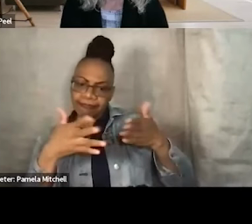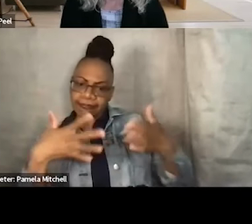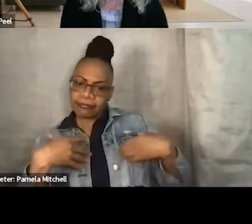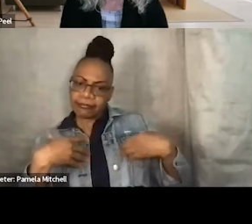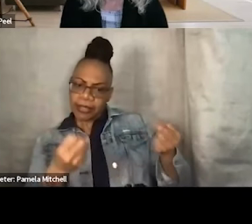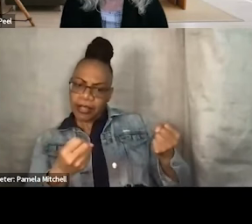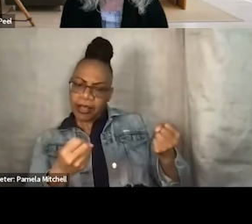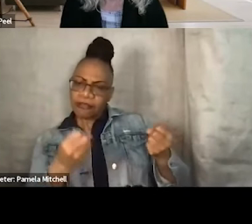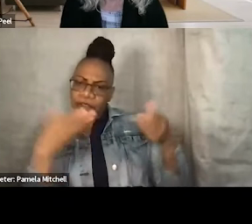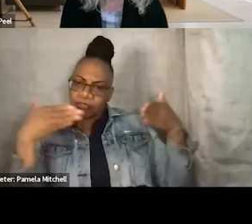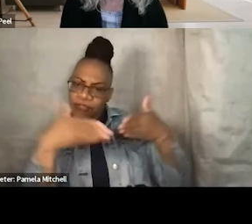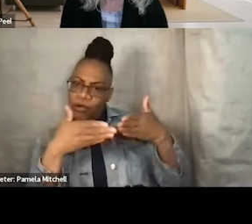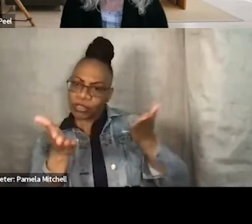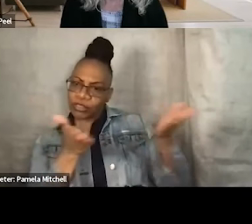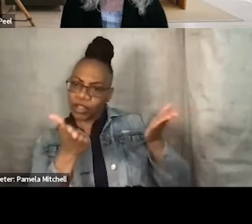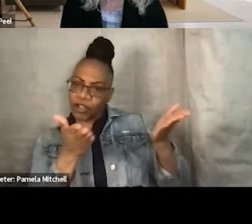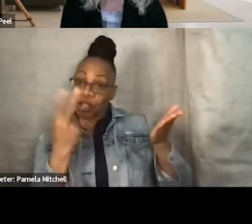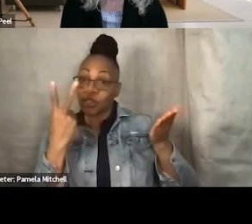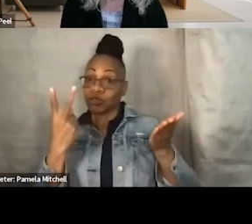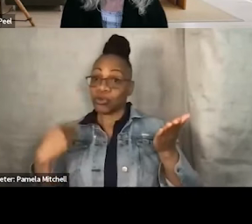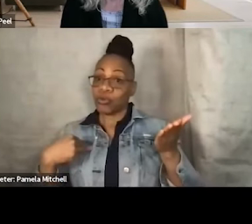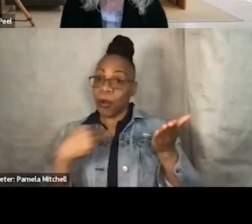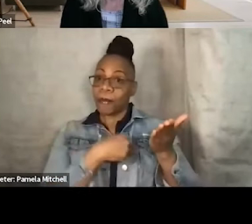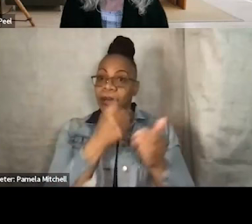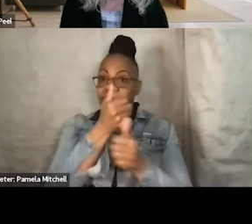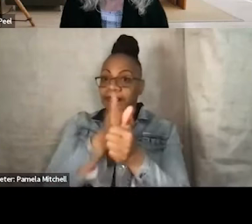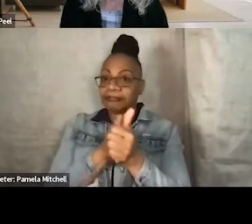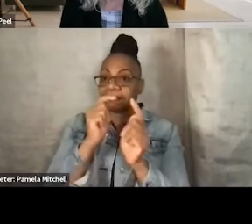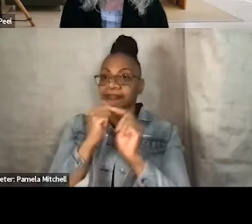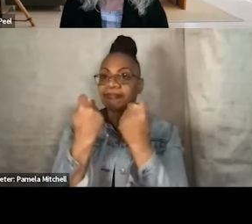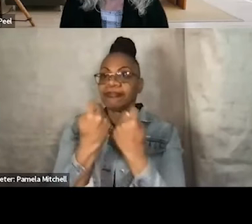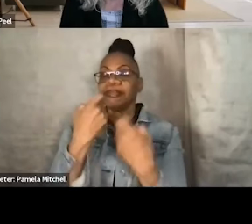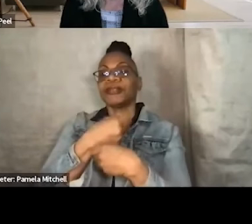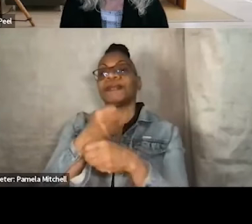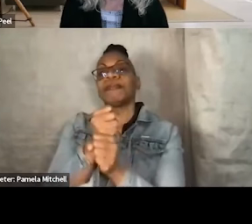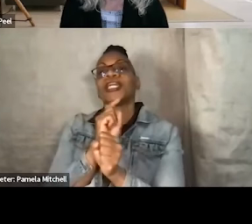There are two members on each team, which ensures the safety of responders in a crisis,